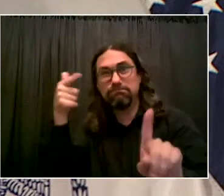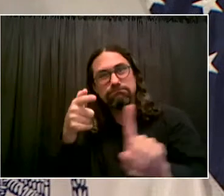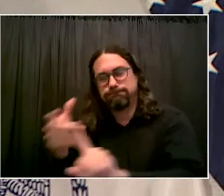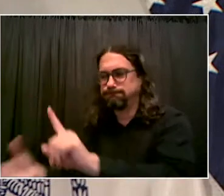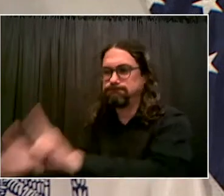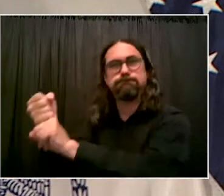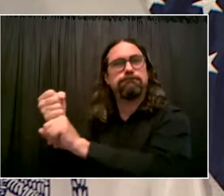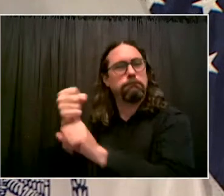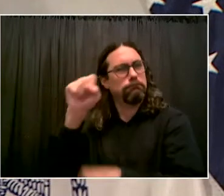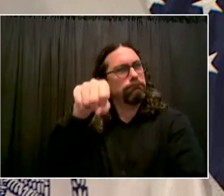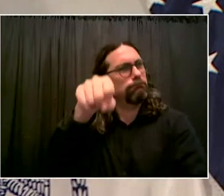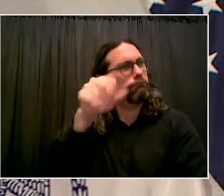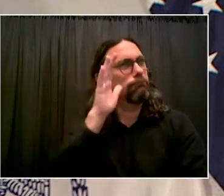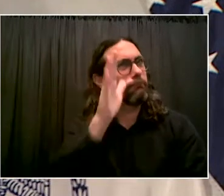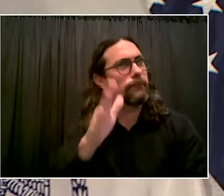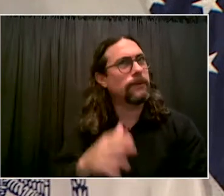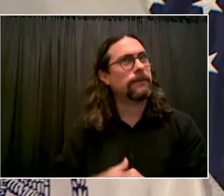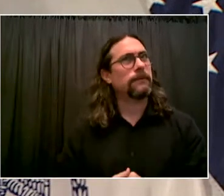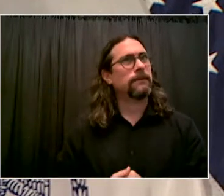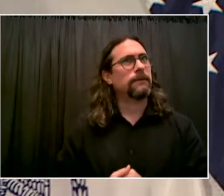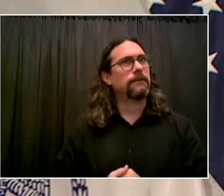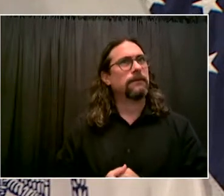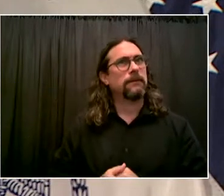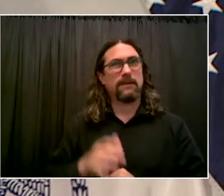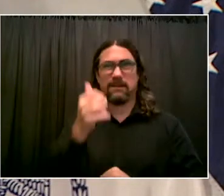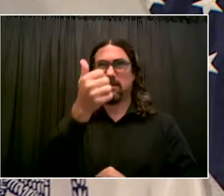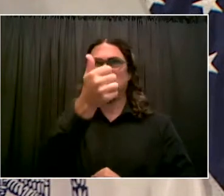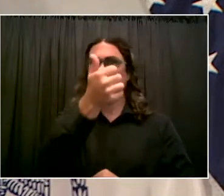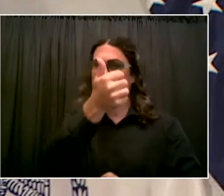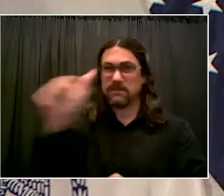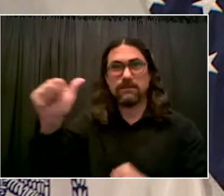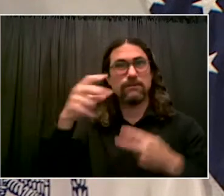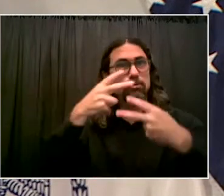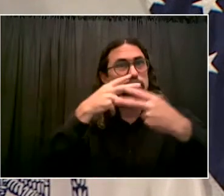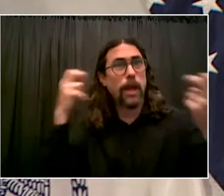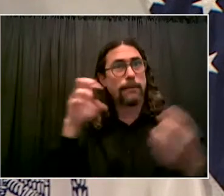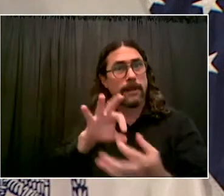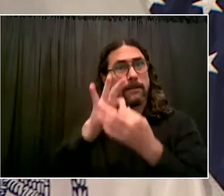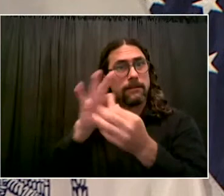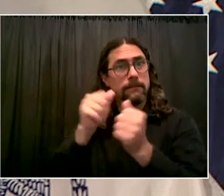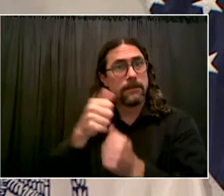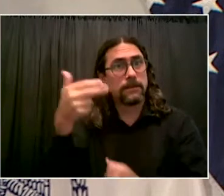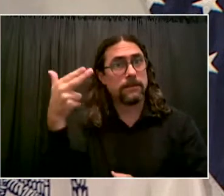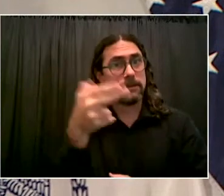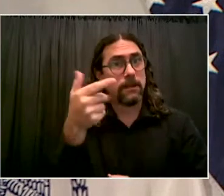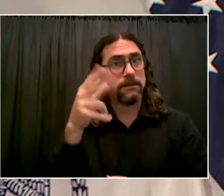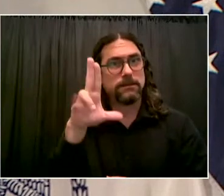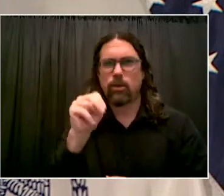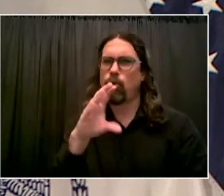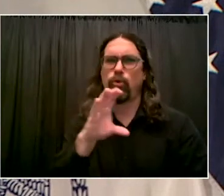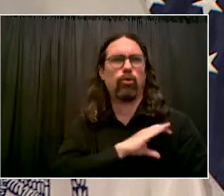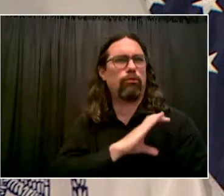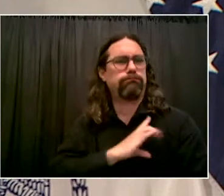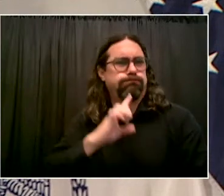LIKE THIS, A